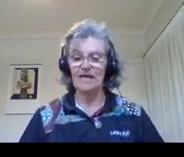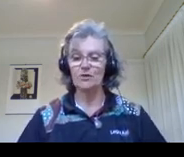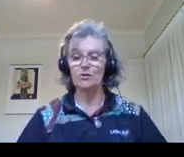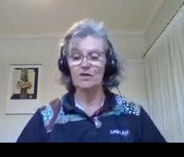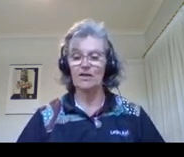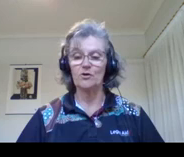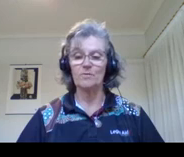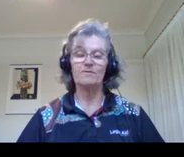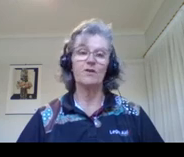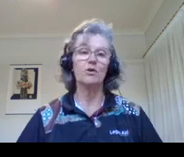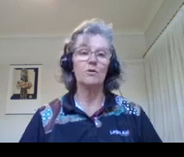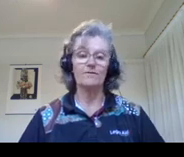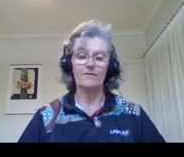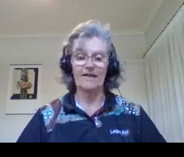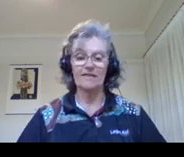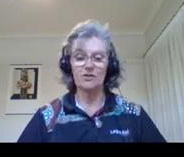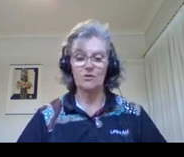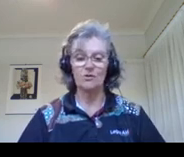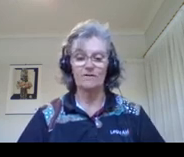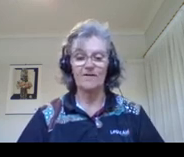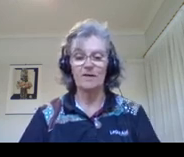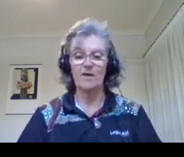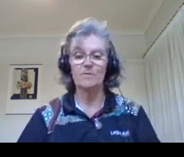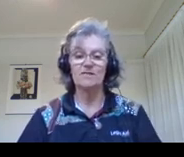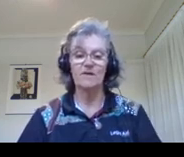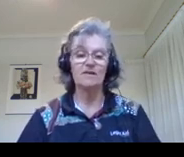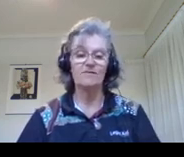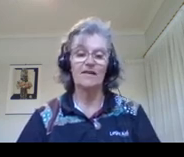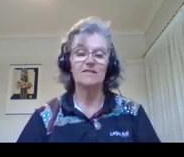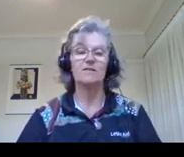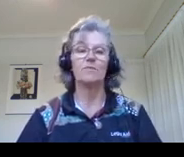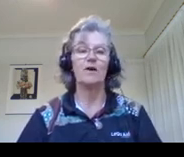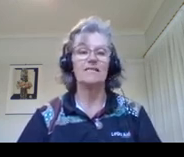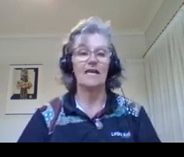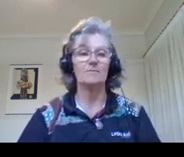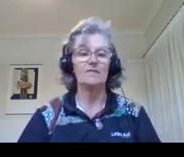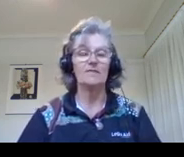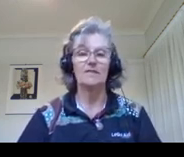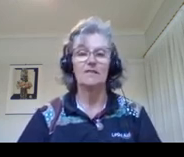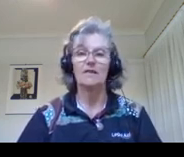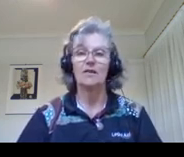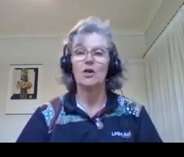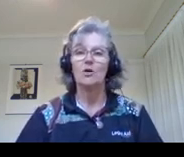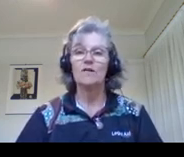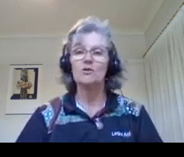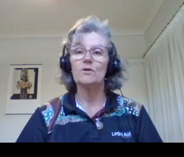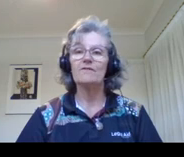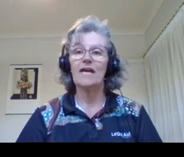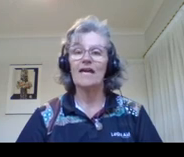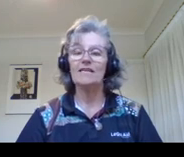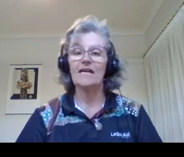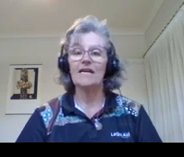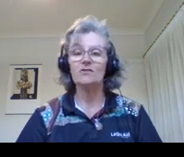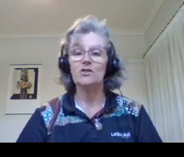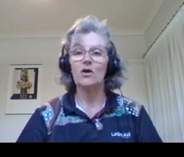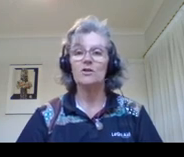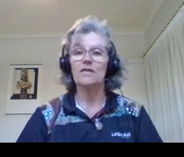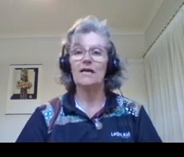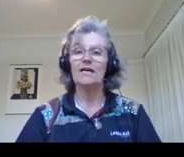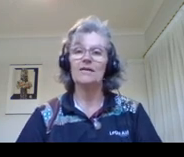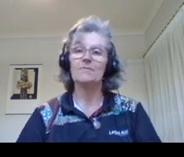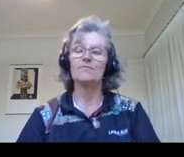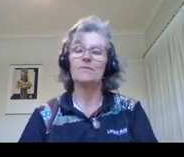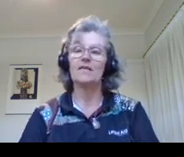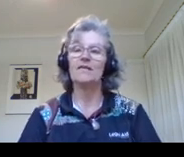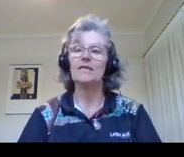who can help if you a friend or a family member's been affected by scams we do have a handout on the